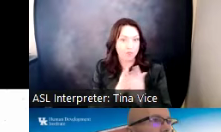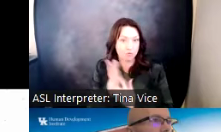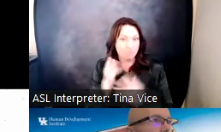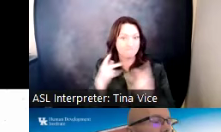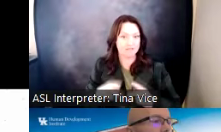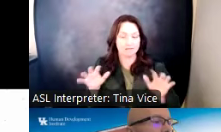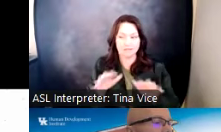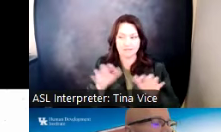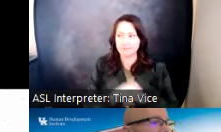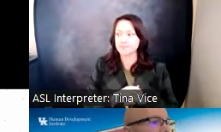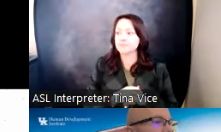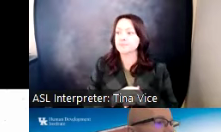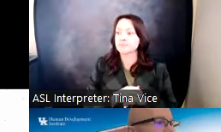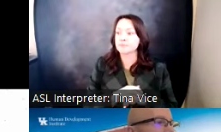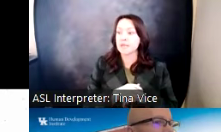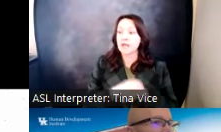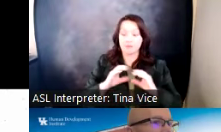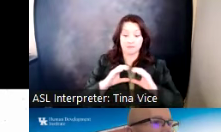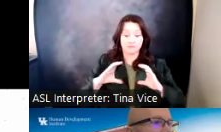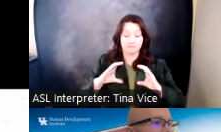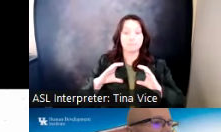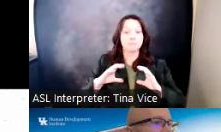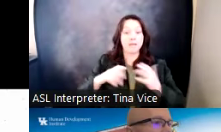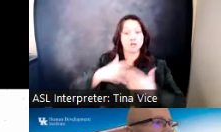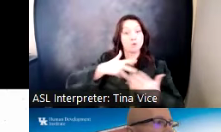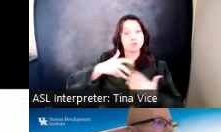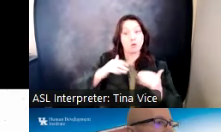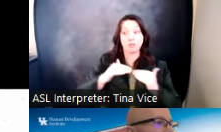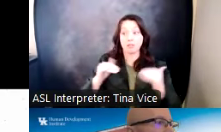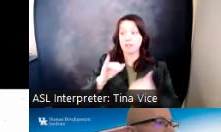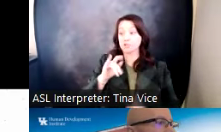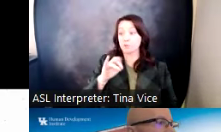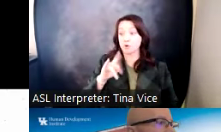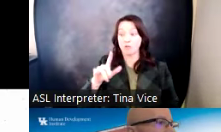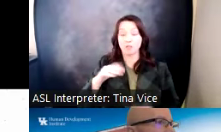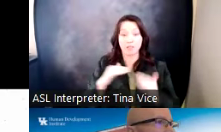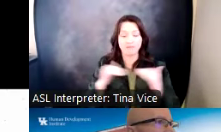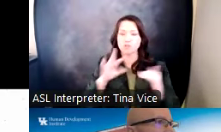Within the interpersonal level, they discussed um different groups. So they talked about the family, they talked